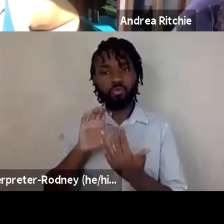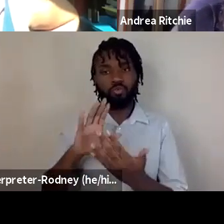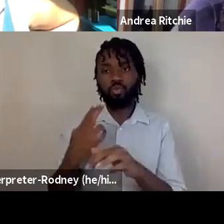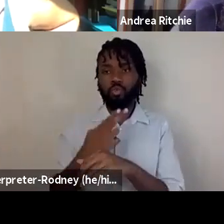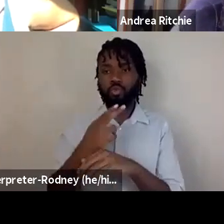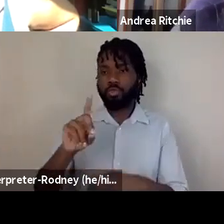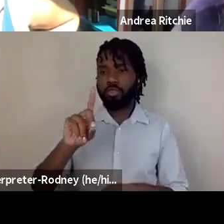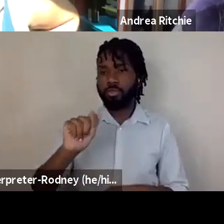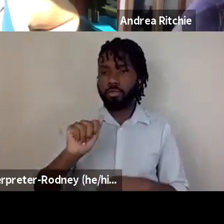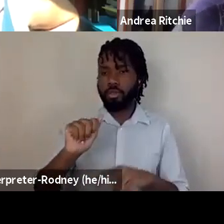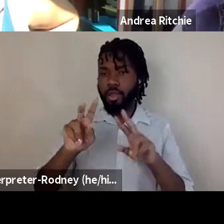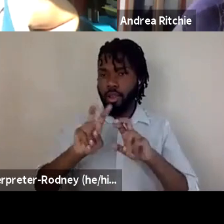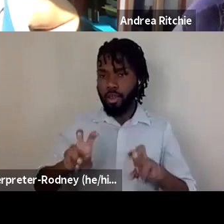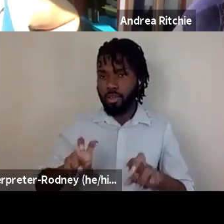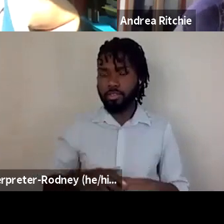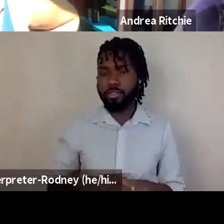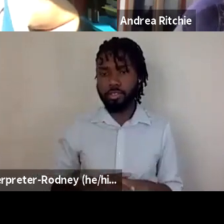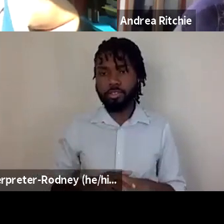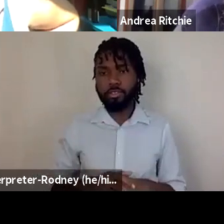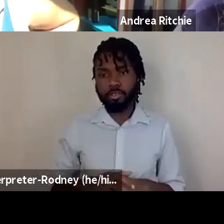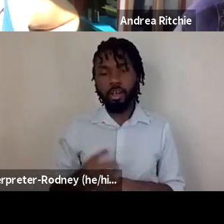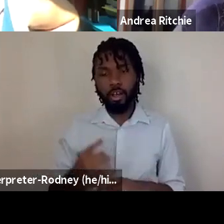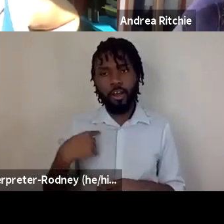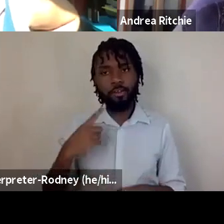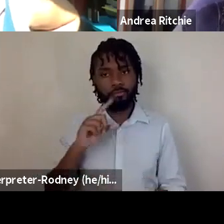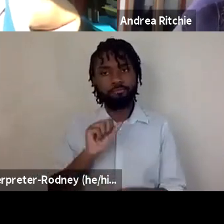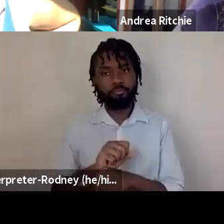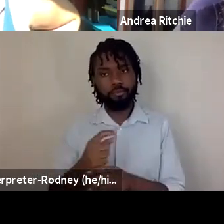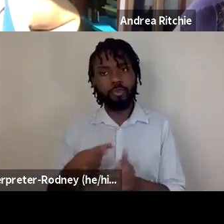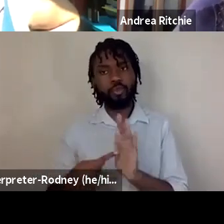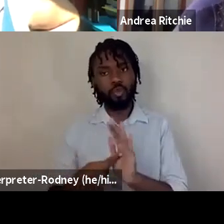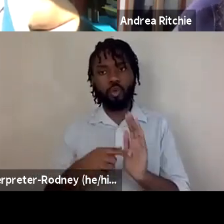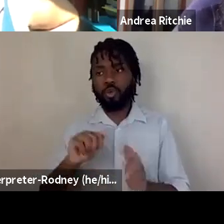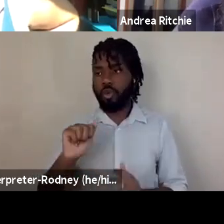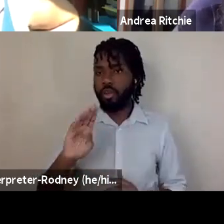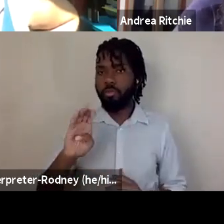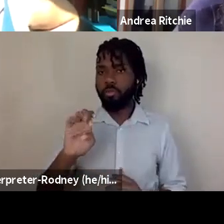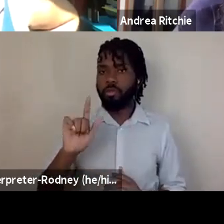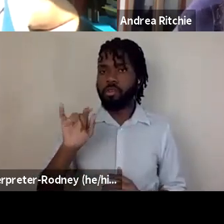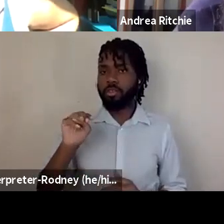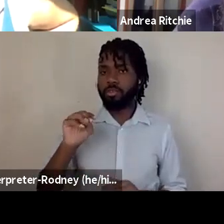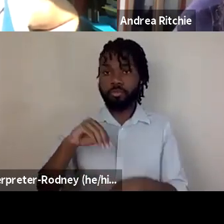and I have deeply manifested ableism in my own work. And I am unlearning